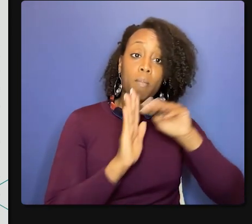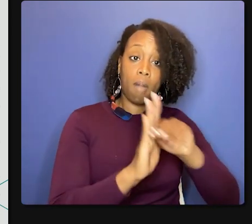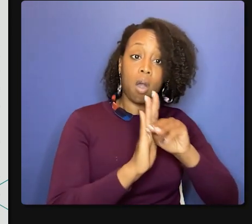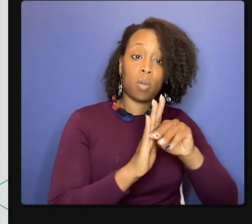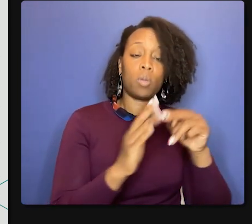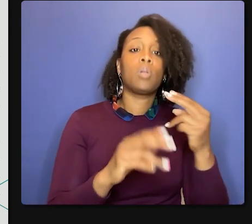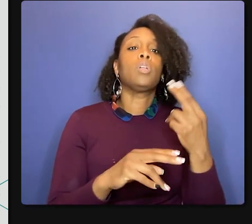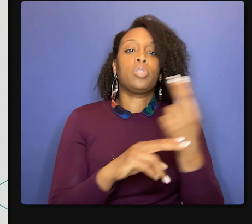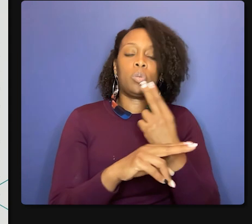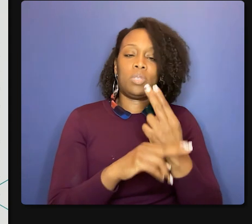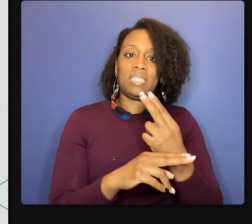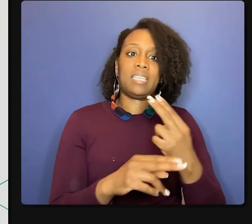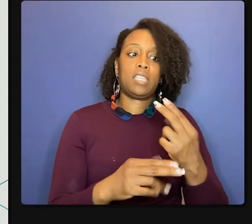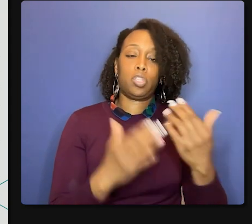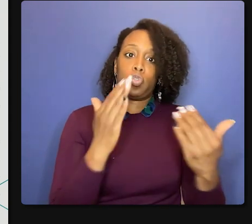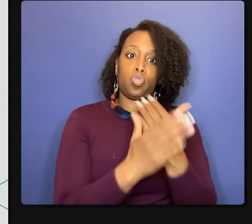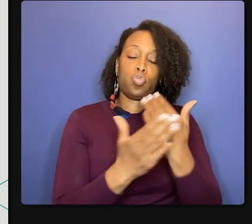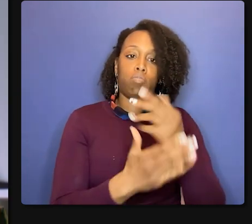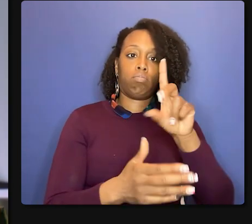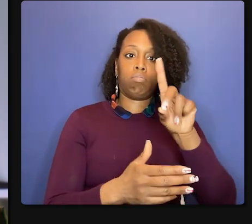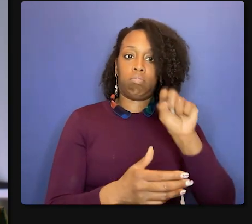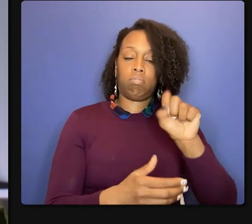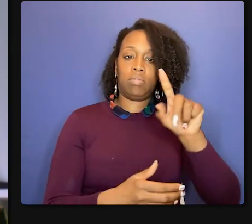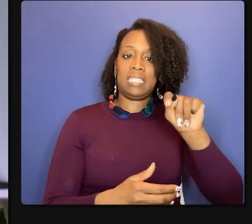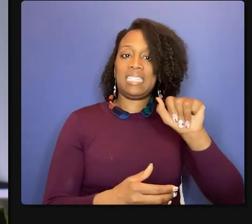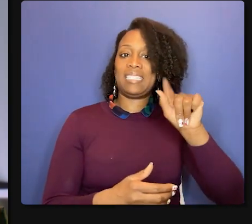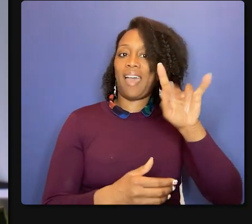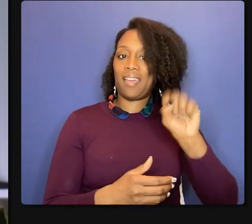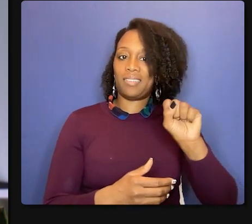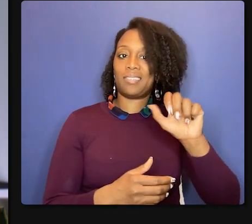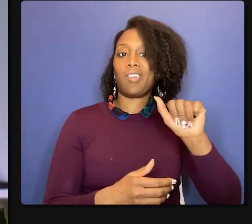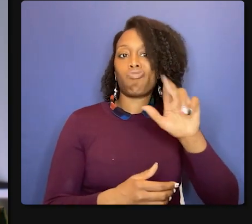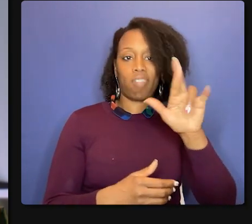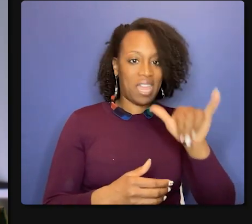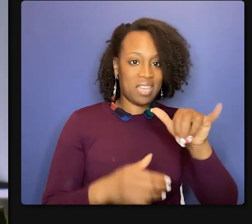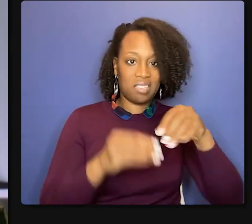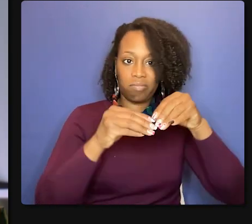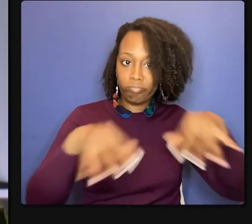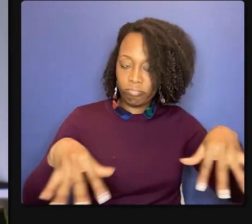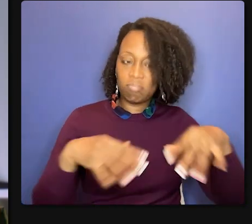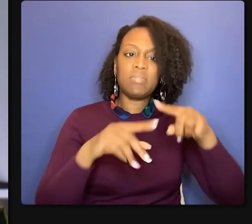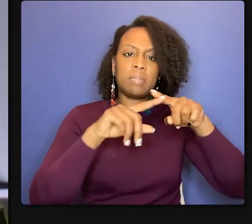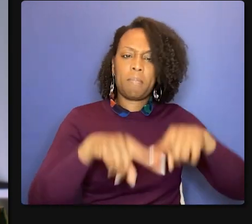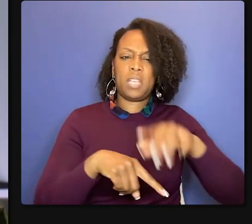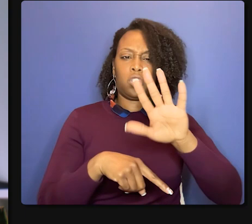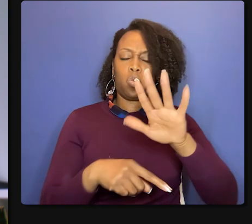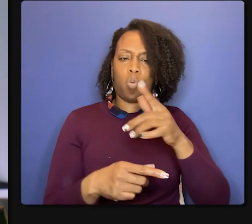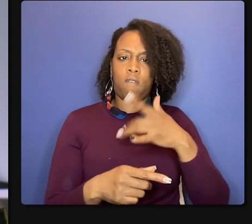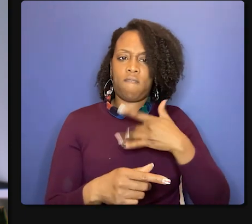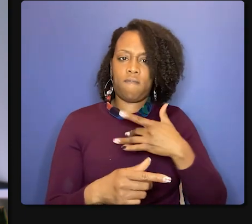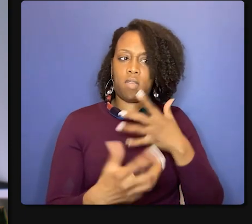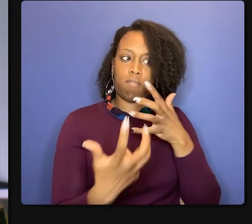leveraging the new DirectStorage status arrays. It's whatever you see fit in your title to use.